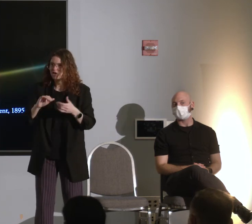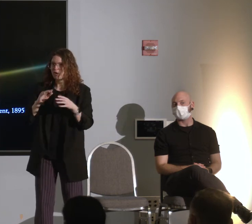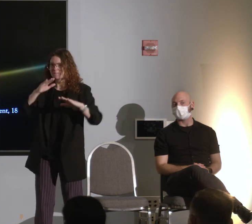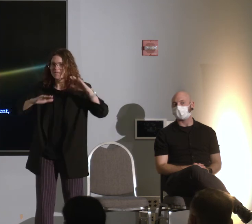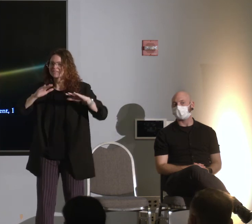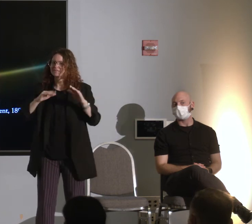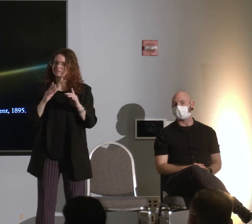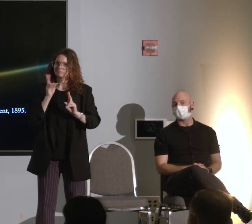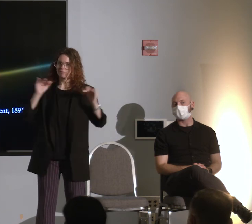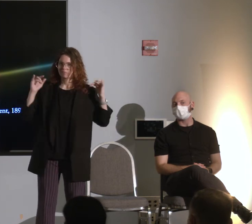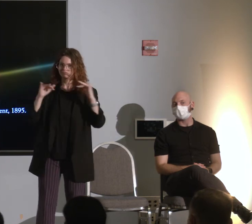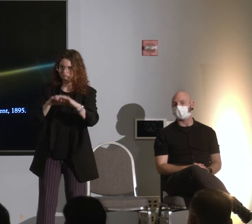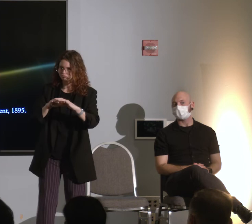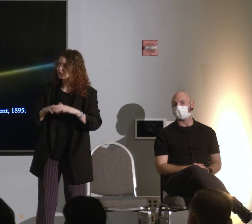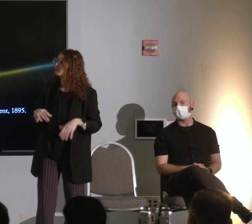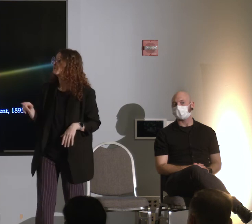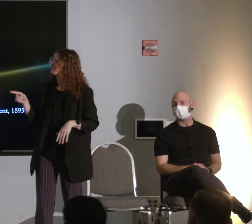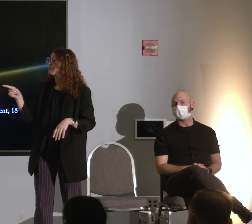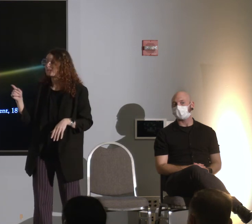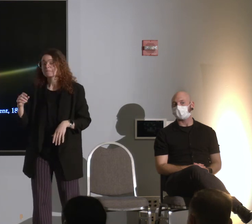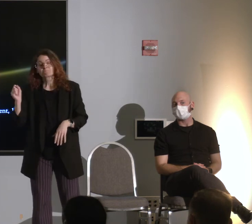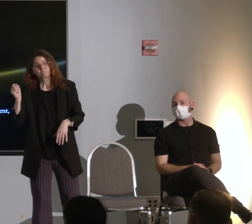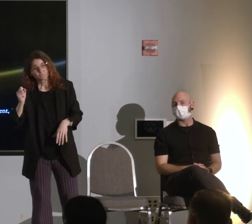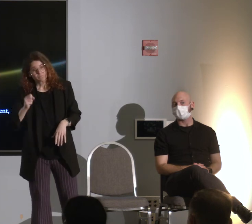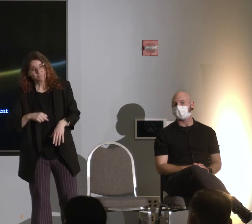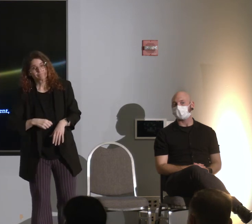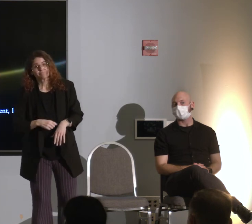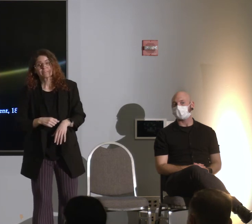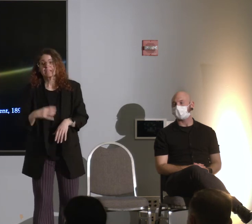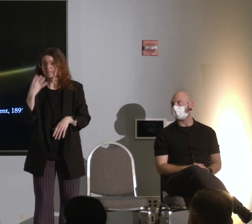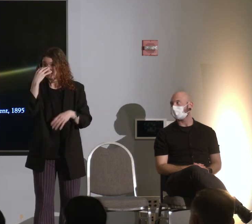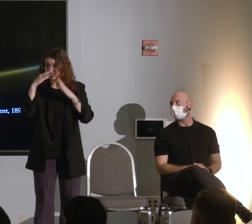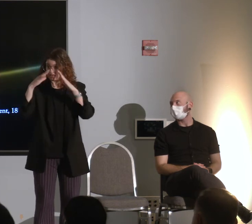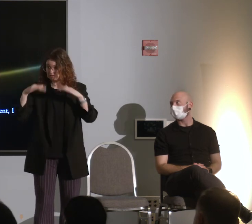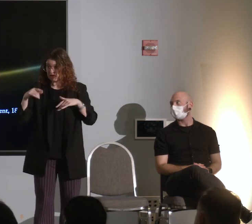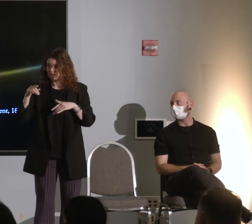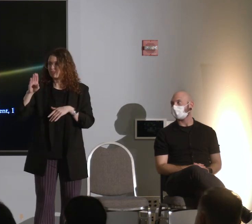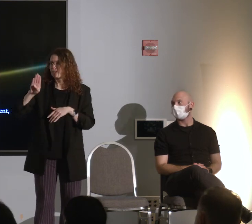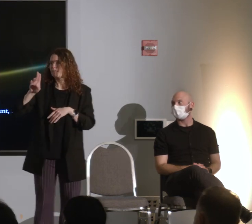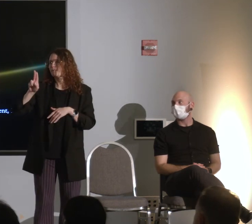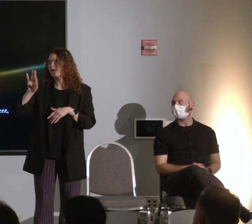Yeah, the asylum-the insane asylum, in Buffalo, by the way, much of the building